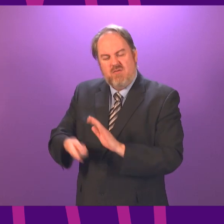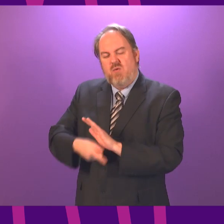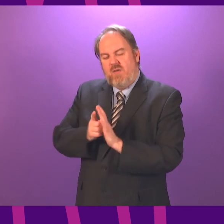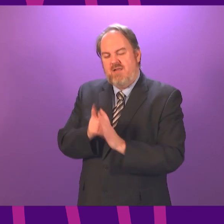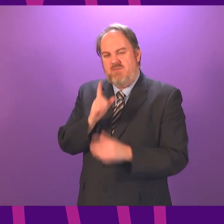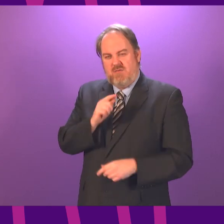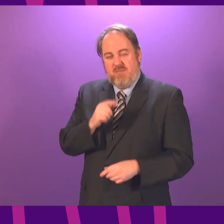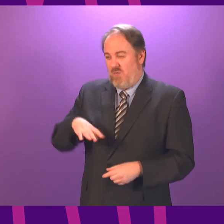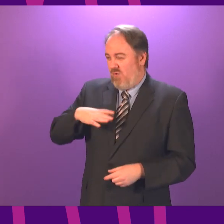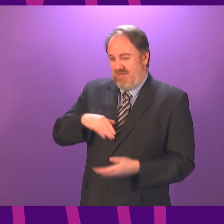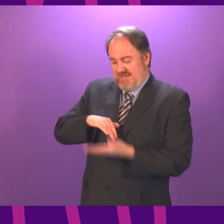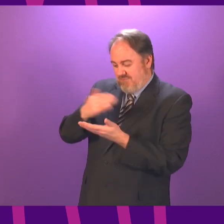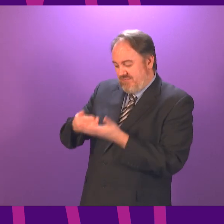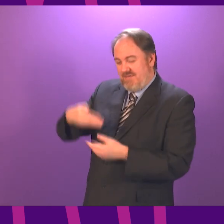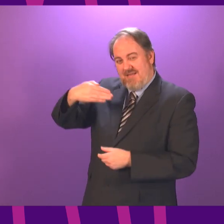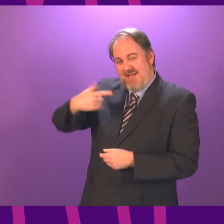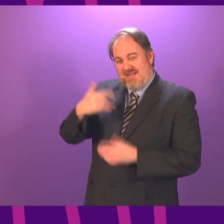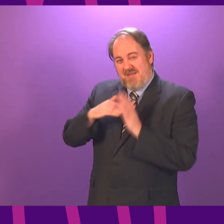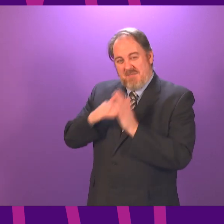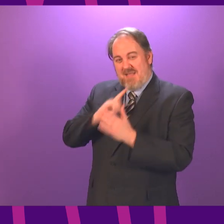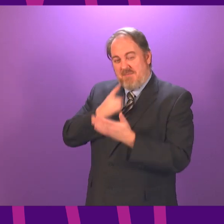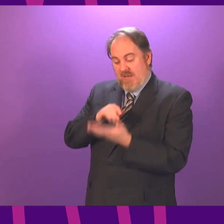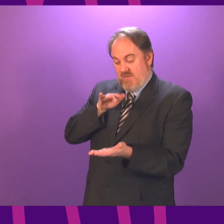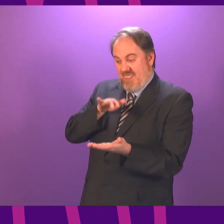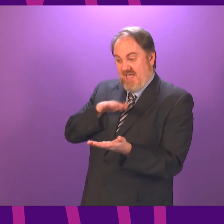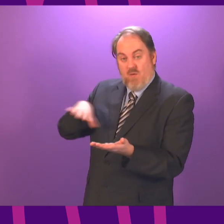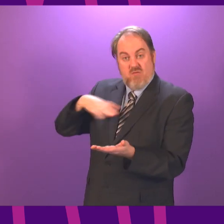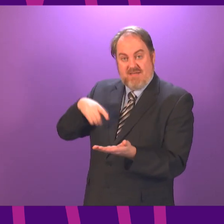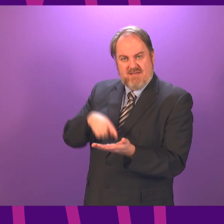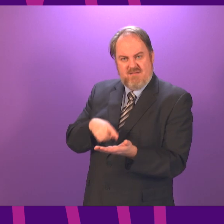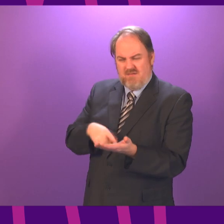already £97 million in the budget, which could be spent. We know where a lot of these